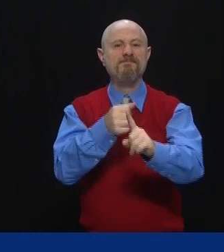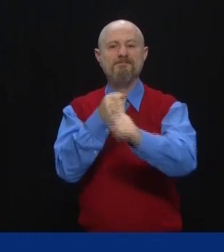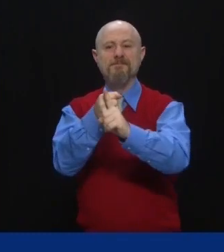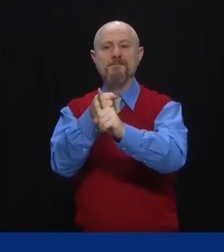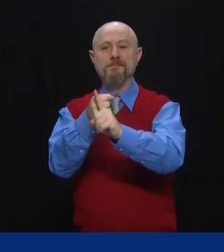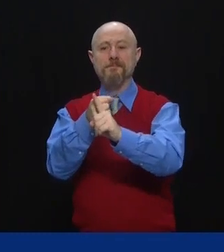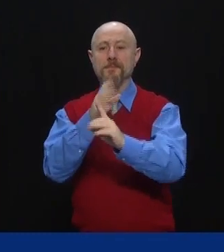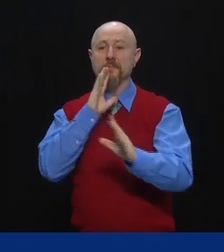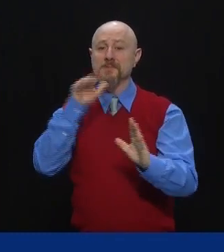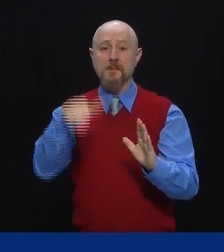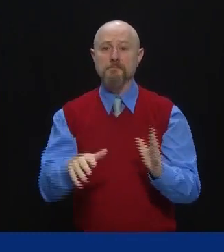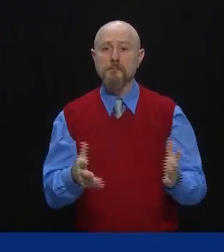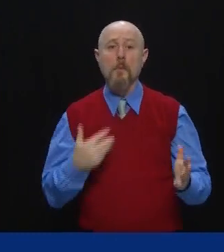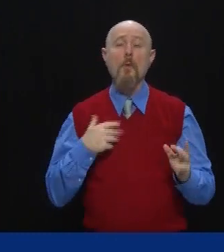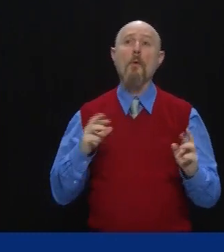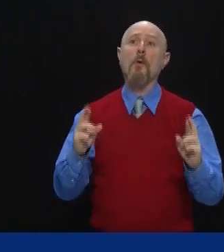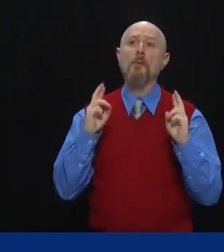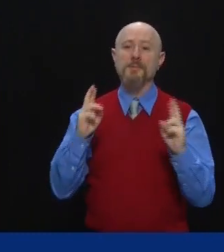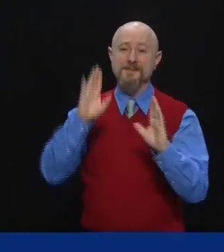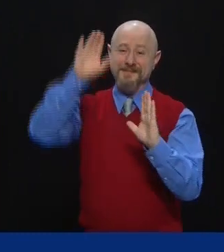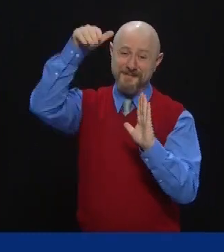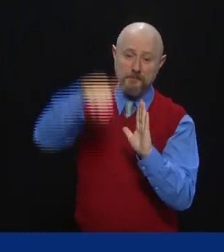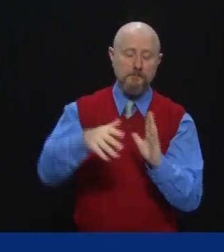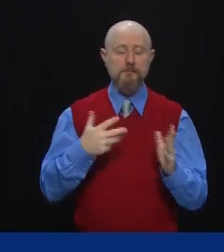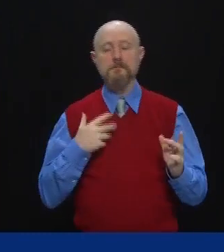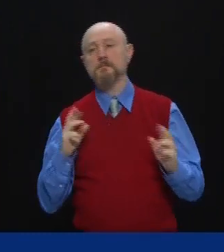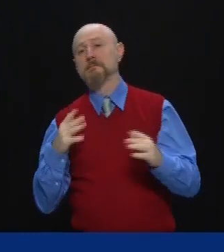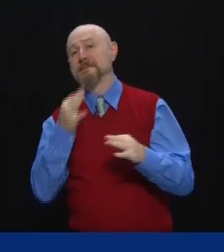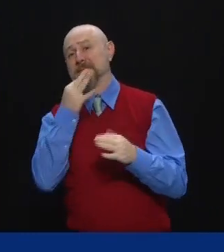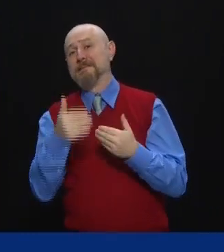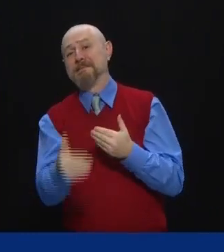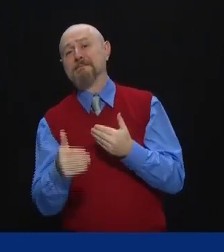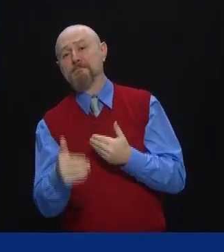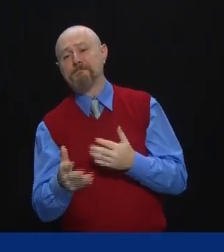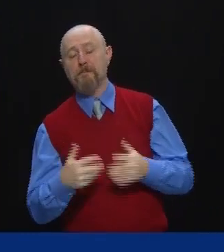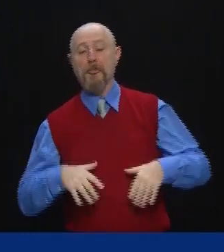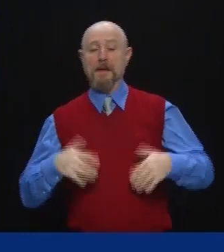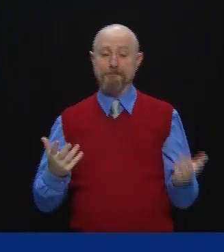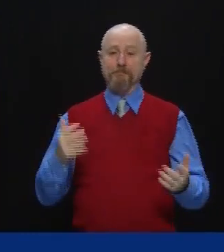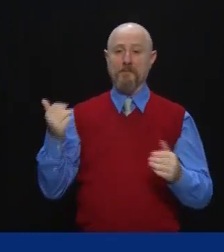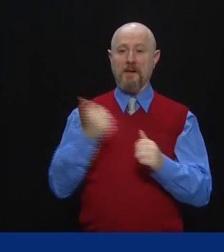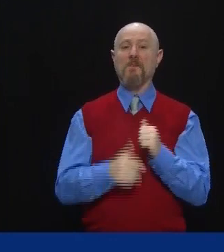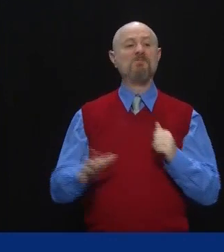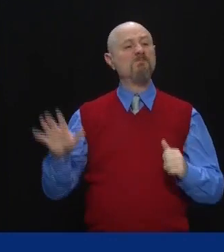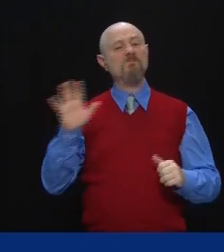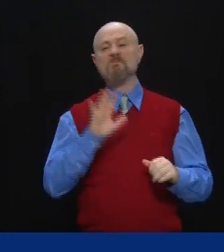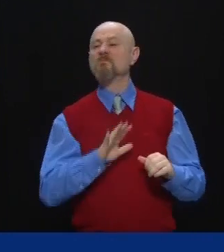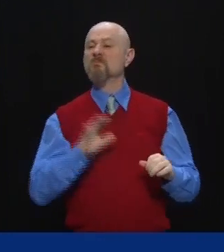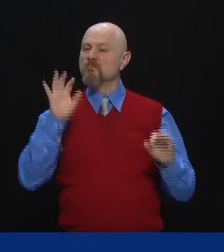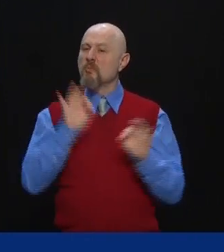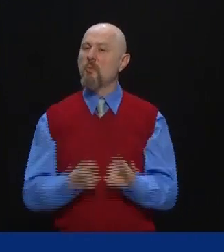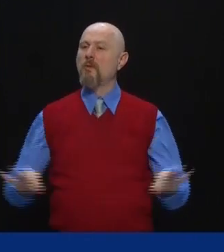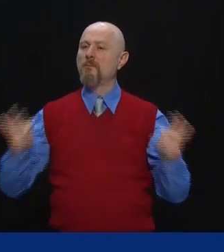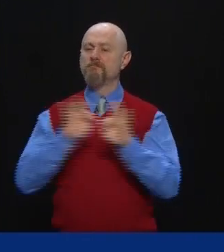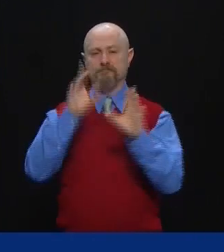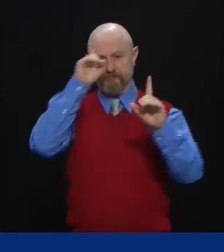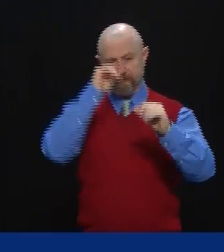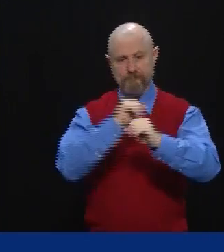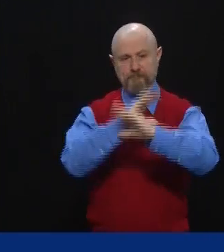WE'RE BREAKING RECORDS EVERY DAY AND PROBABLY WILL CONTINUE TO DO SO UNTIL WE HIT THE DOWNWARD TREND WE HOPE HAPPENS SOONER THAN LATER.